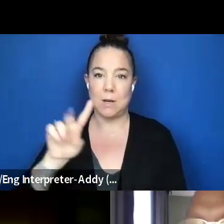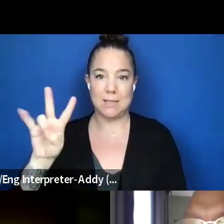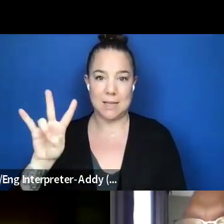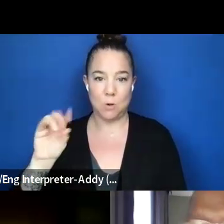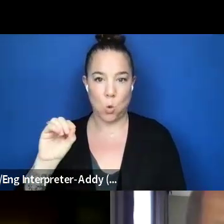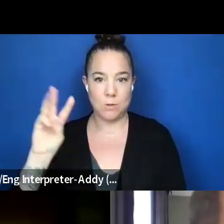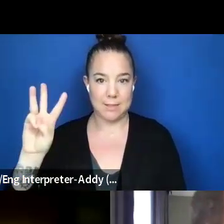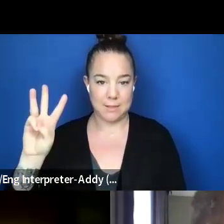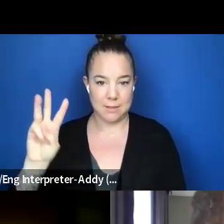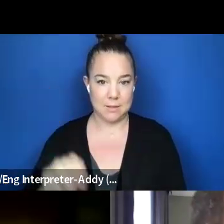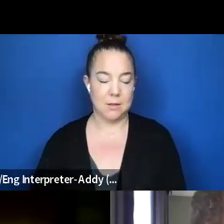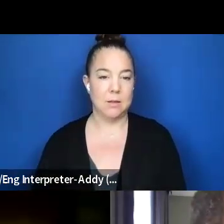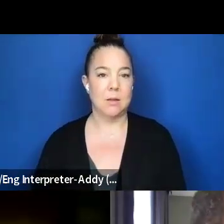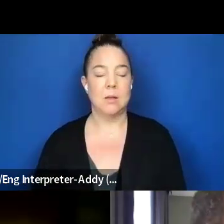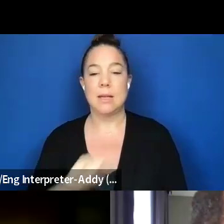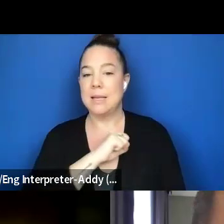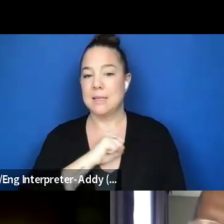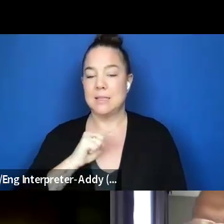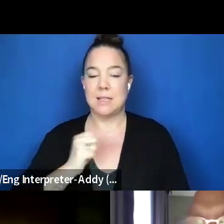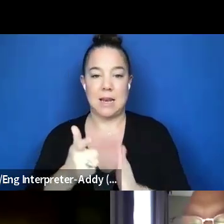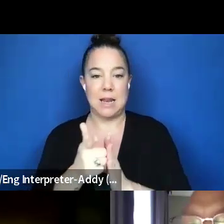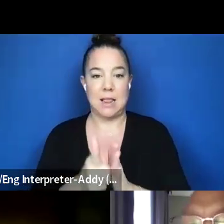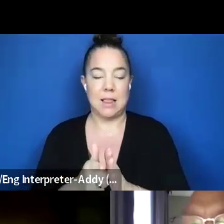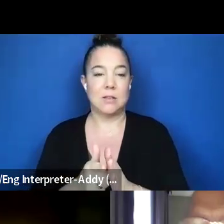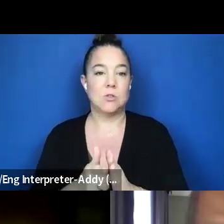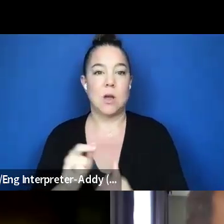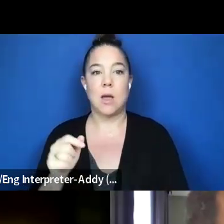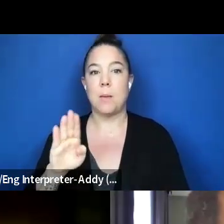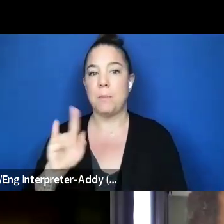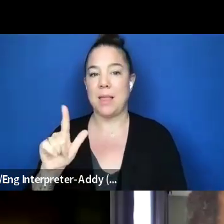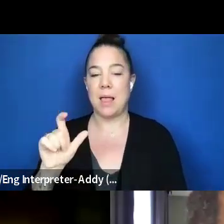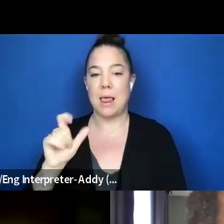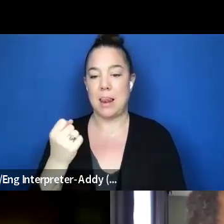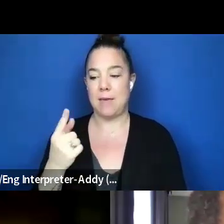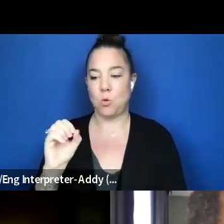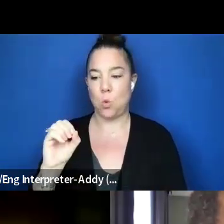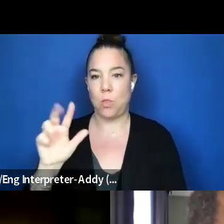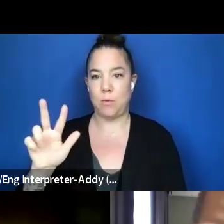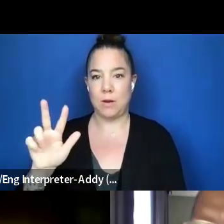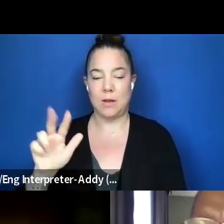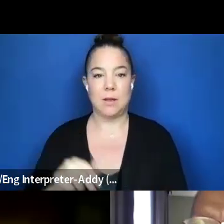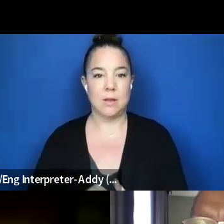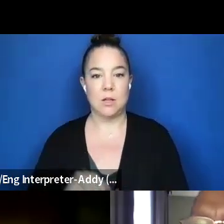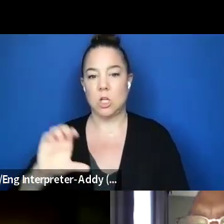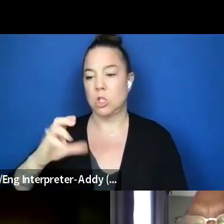Adeleigh Belyeu: and the Senate legislation is Senate Bill 1183, and those are the Charlotte Woodward